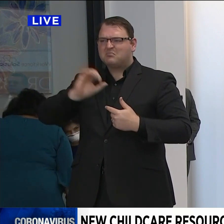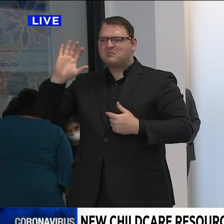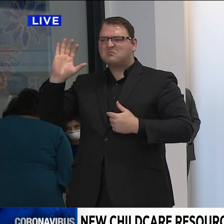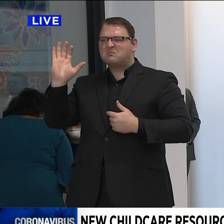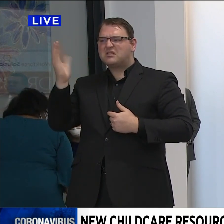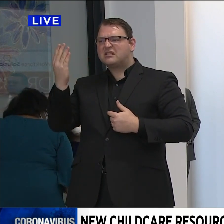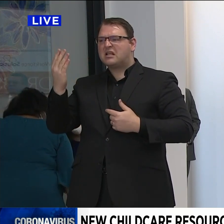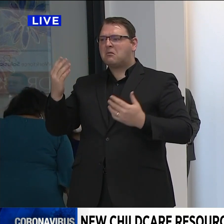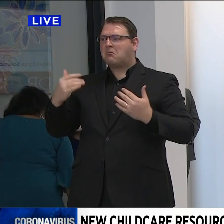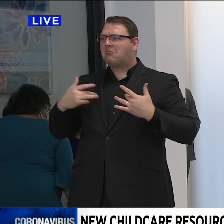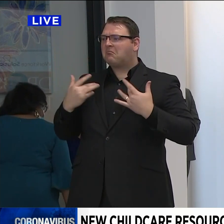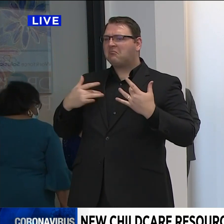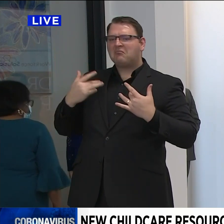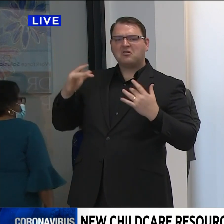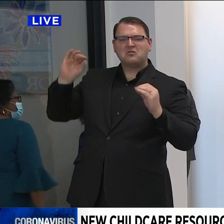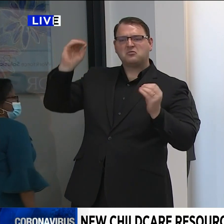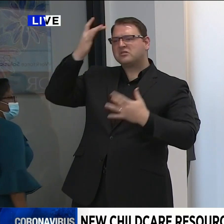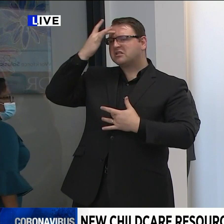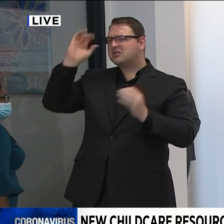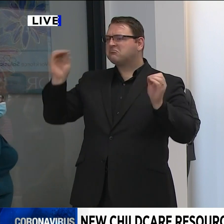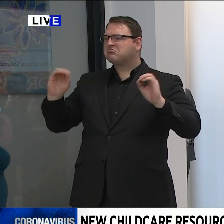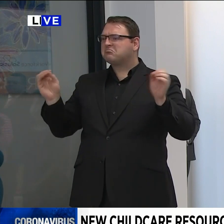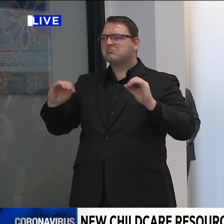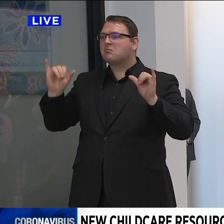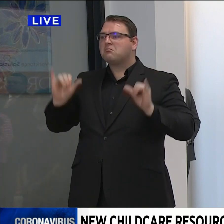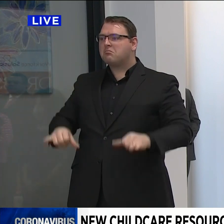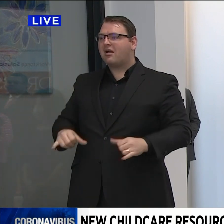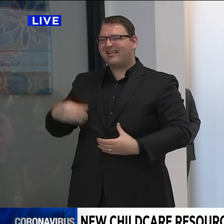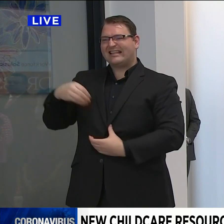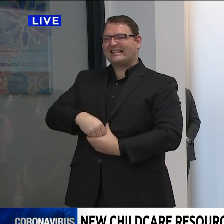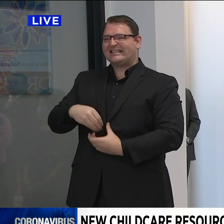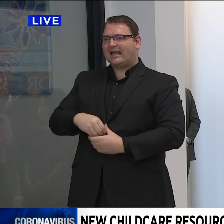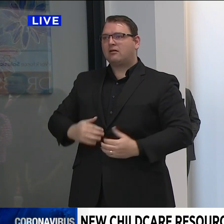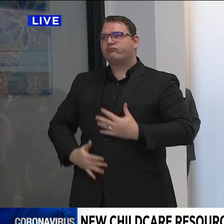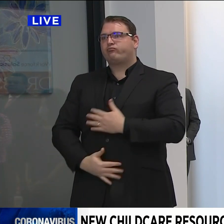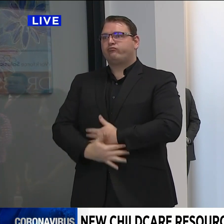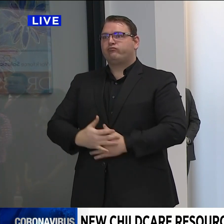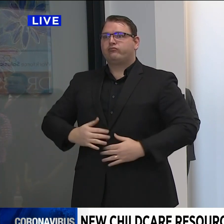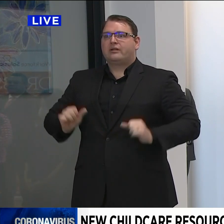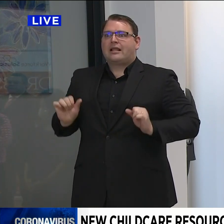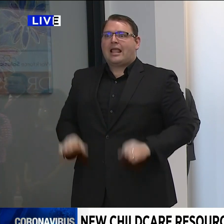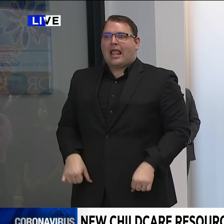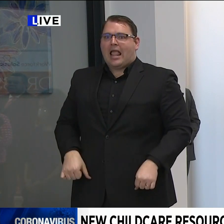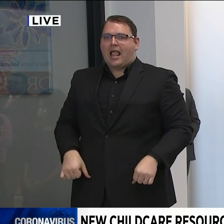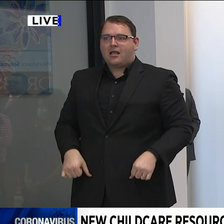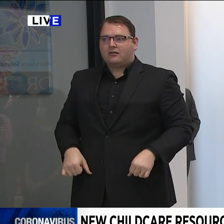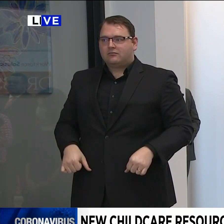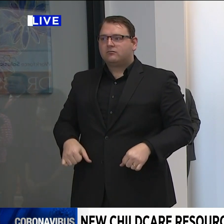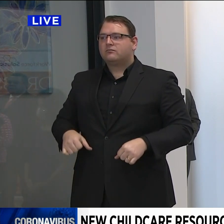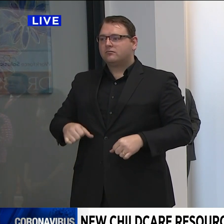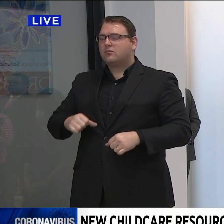issued new guidance that even folks who are folks who are asymptomatic Mace end up asymptomatic Mace end up spreading the virus through spreading the virus through even talking sneezing coughing.